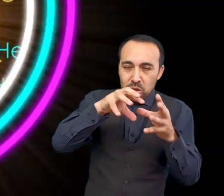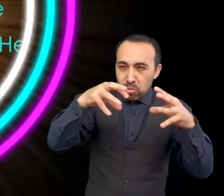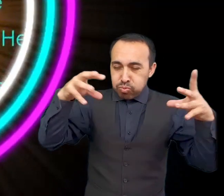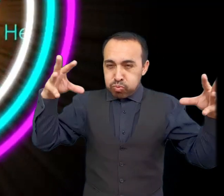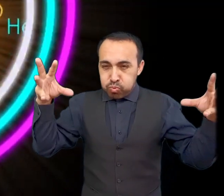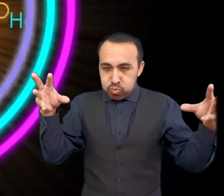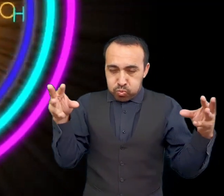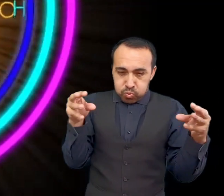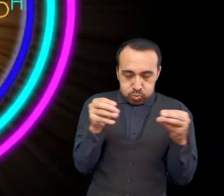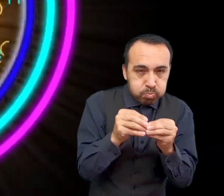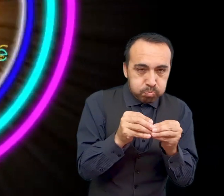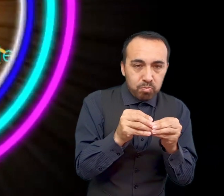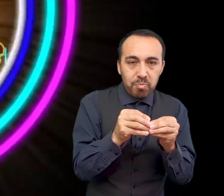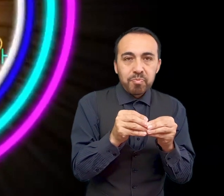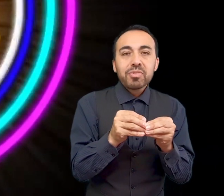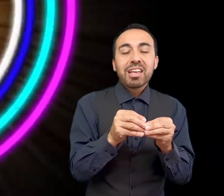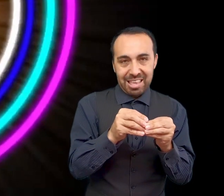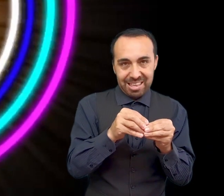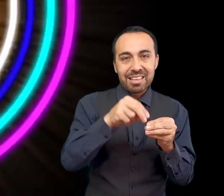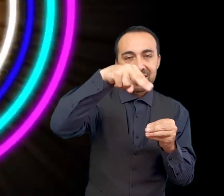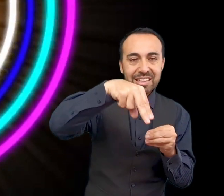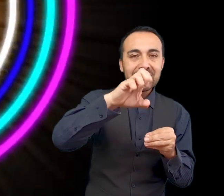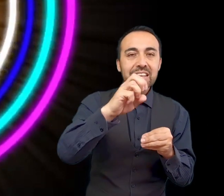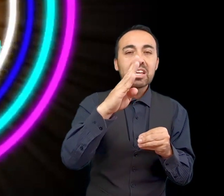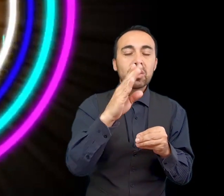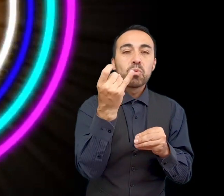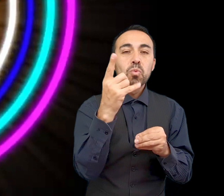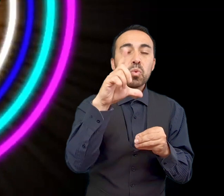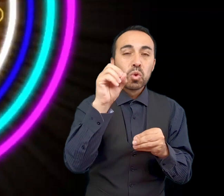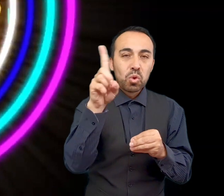This process of core burning, followed by its contraction and the burning of the